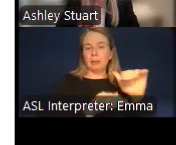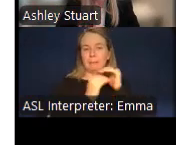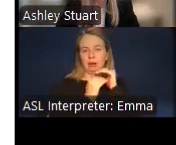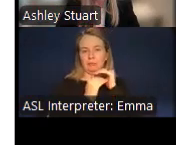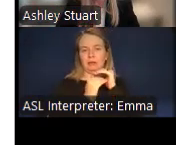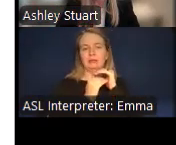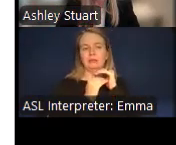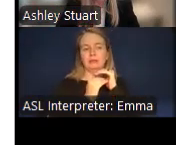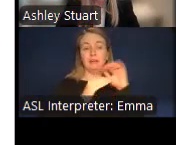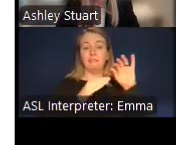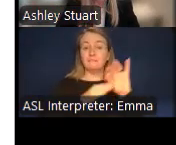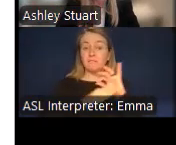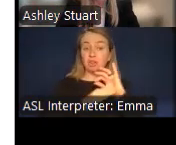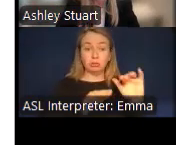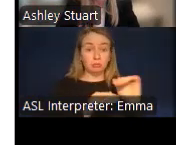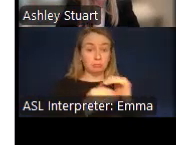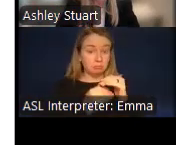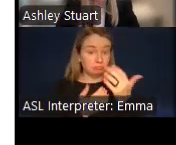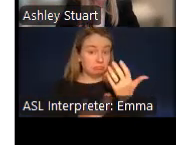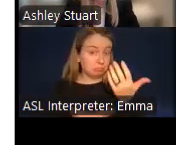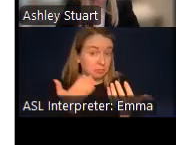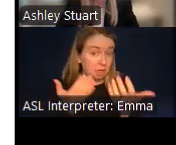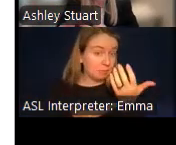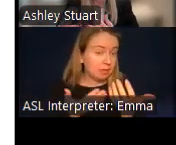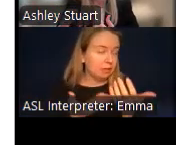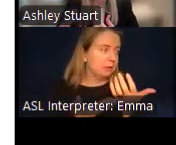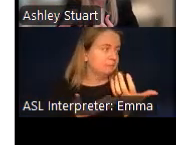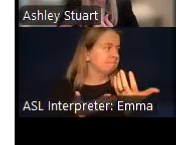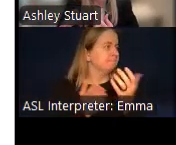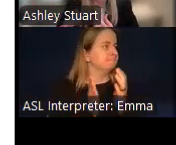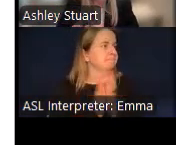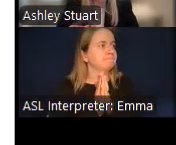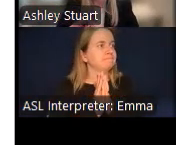of functional impairment might range from having specific fears